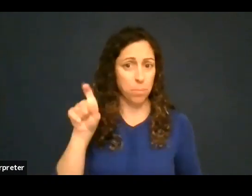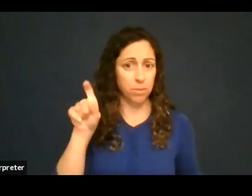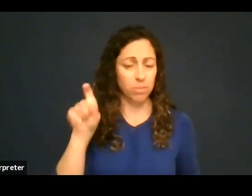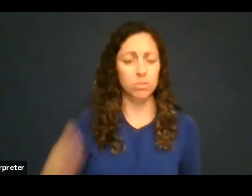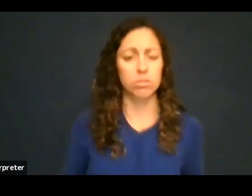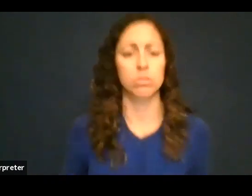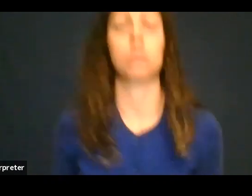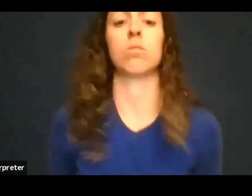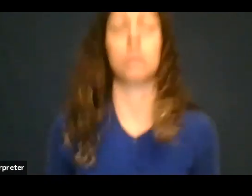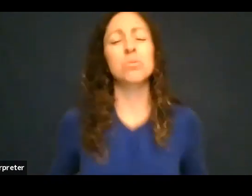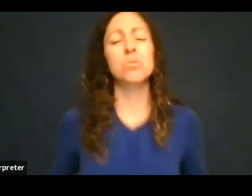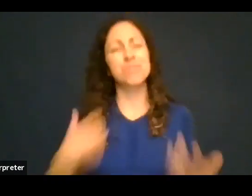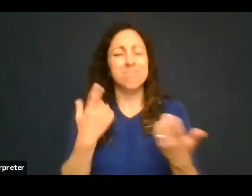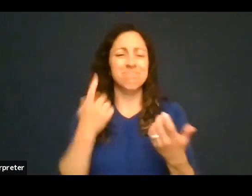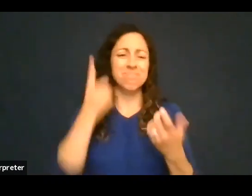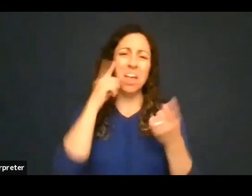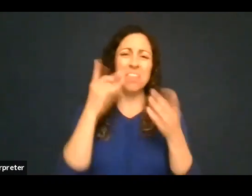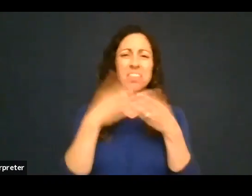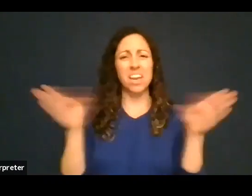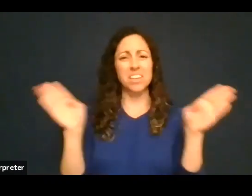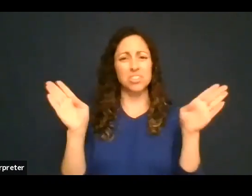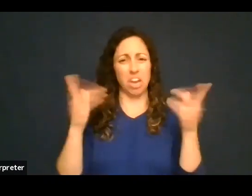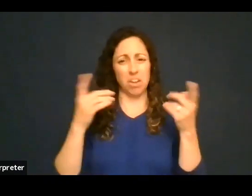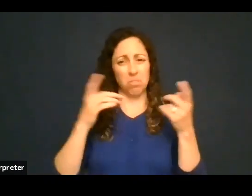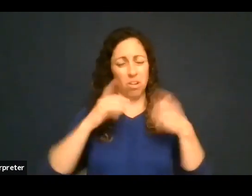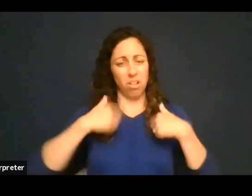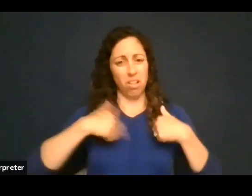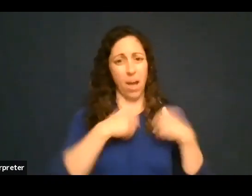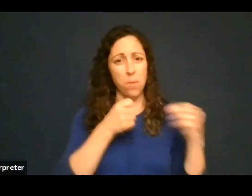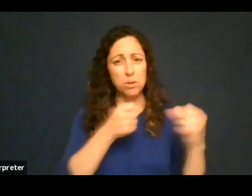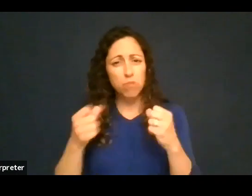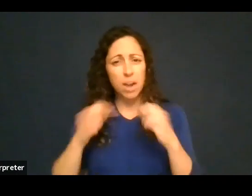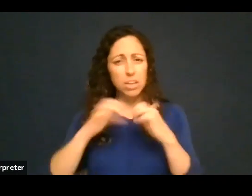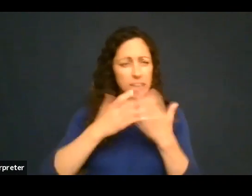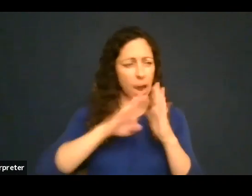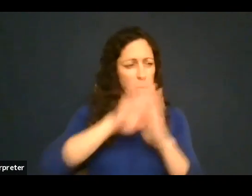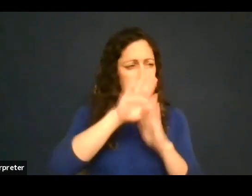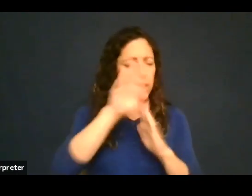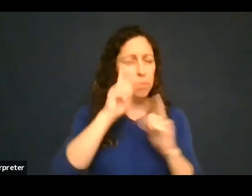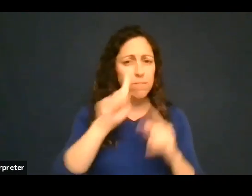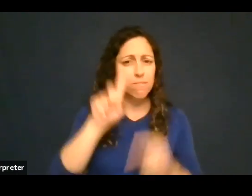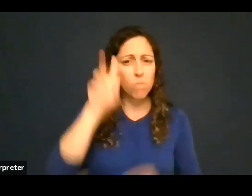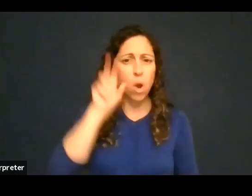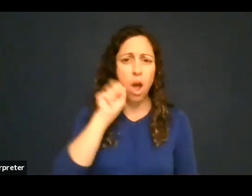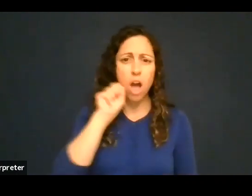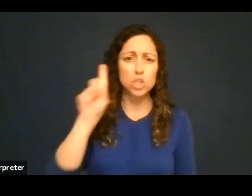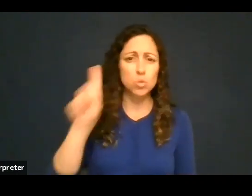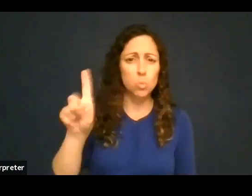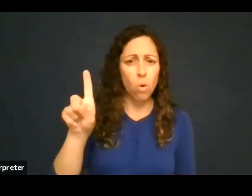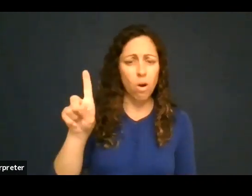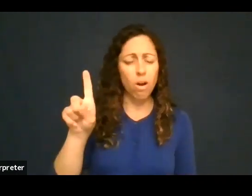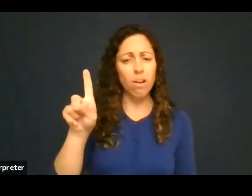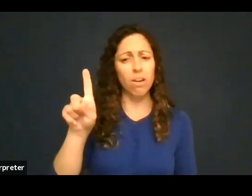developing for 1 will at least be applicable to some of the others.